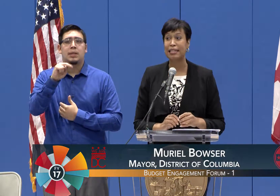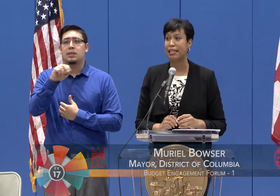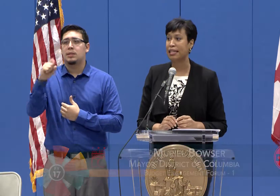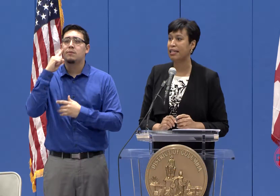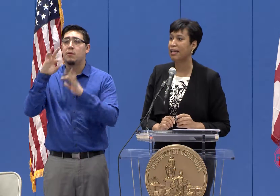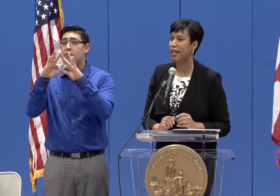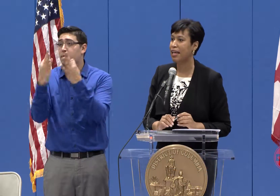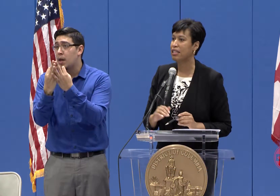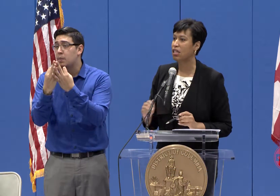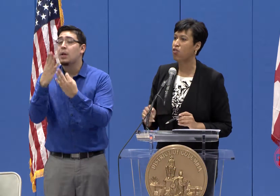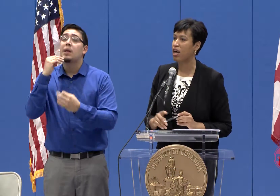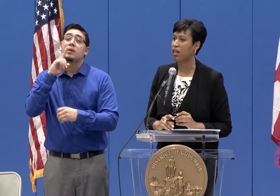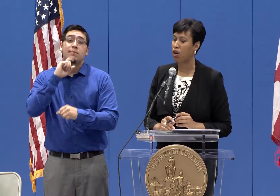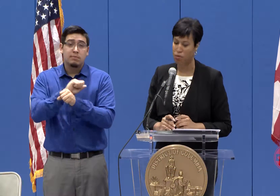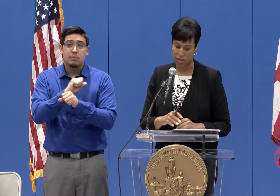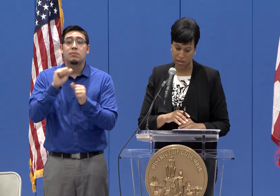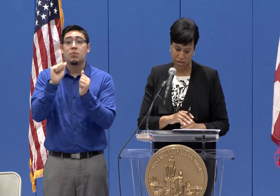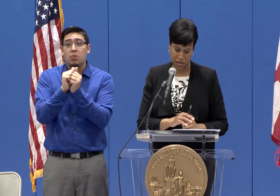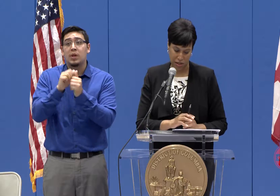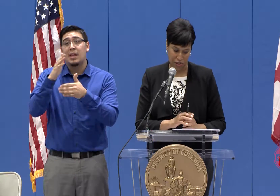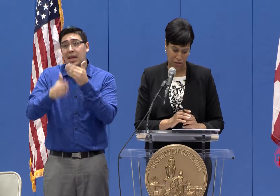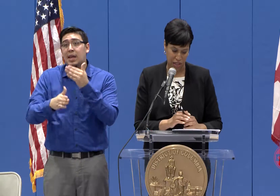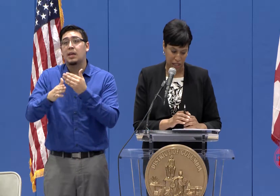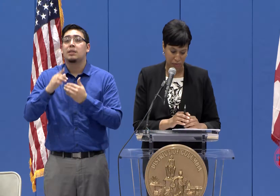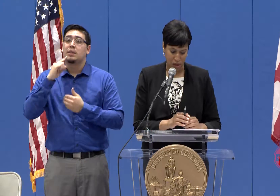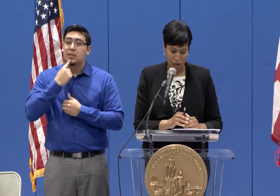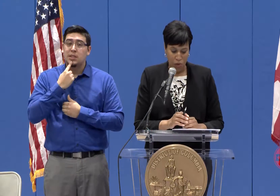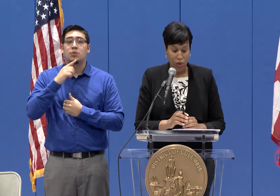INDEED END CHRONIC HOMELESSNESS IN OUR CITY.